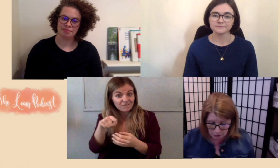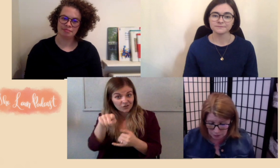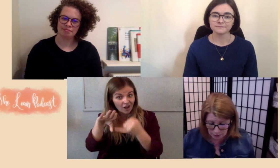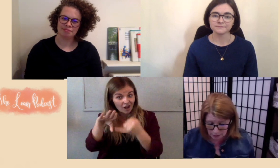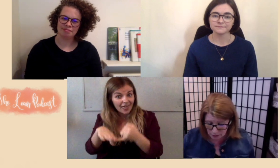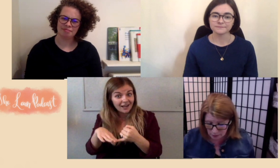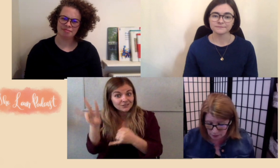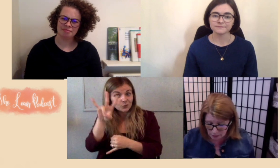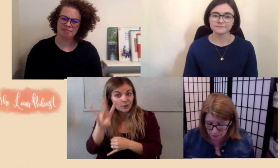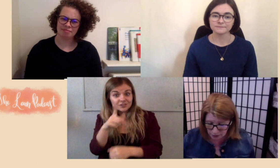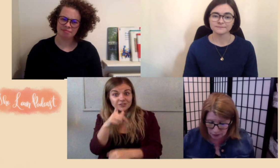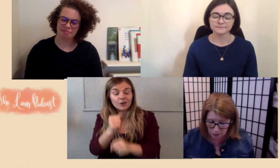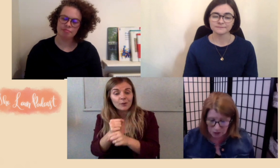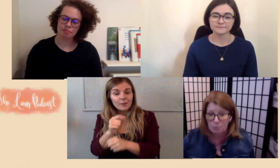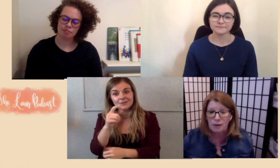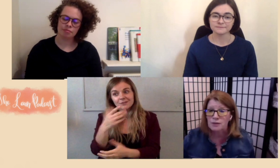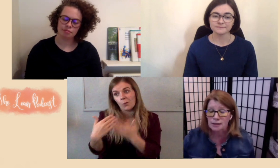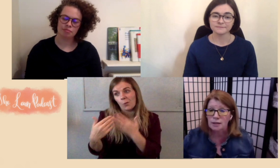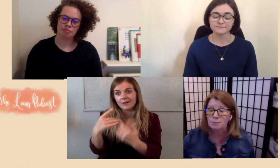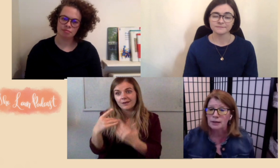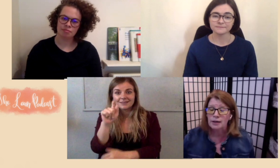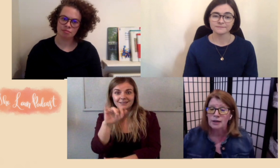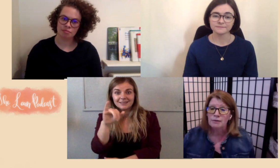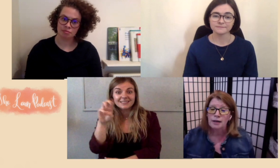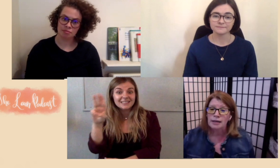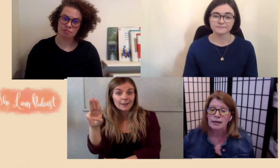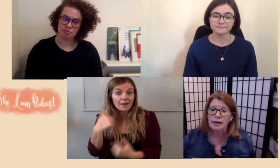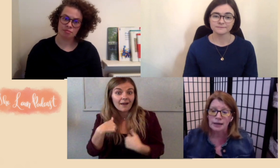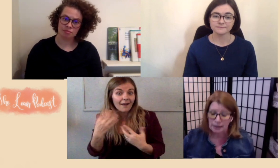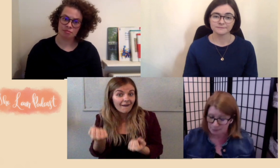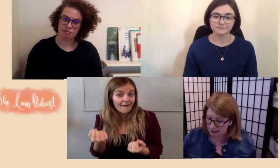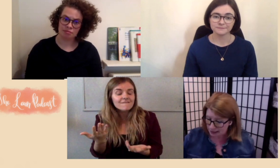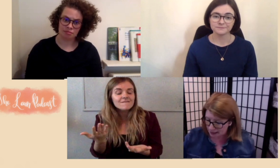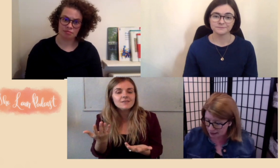and yoga, and hot tea, and hot toddies,